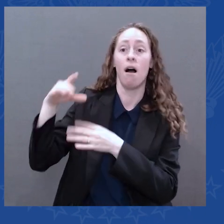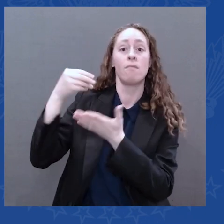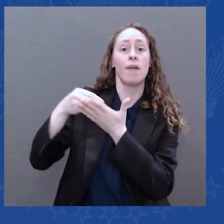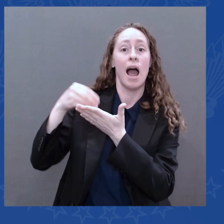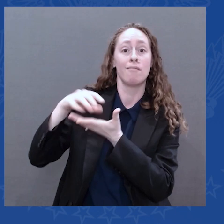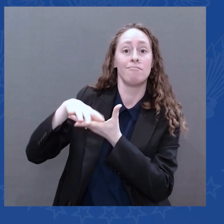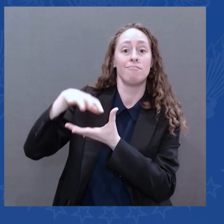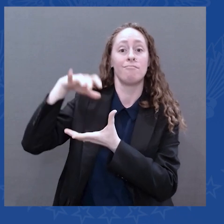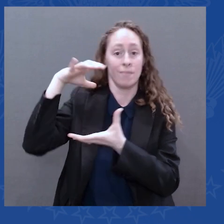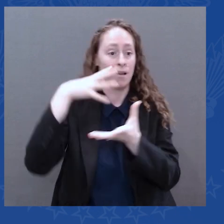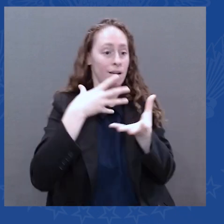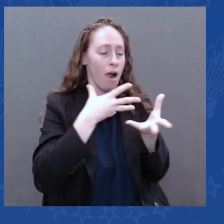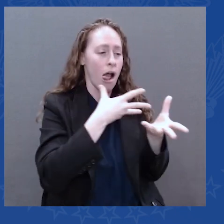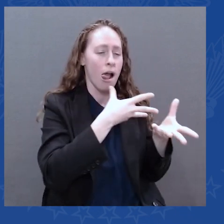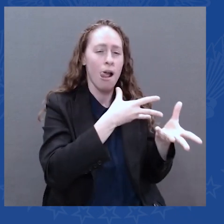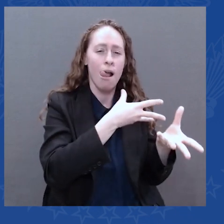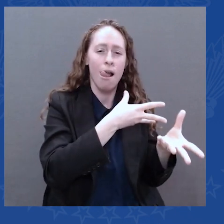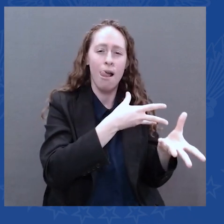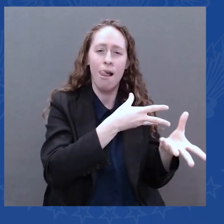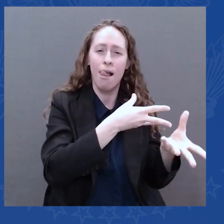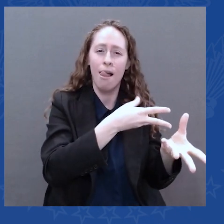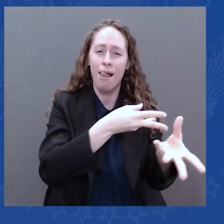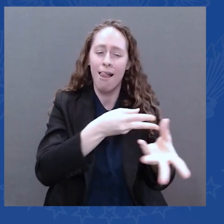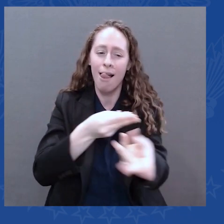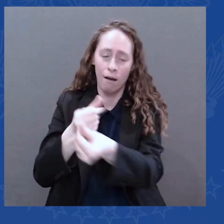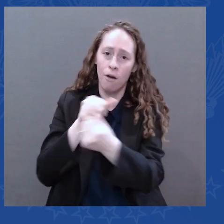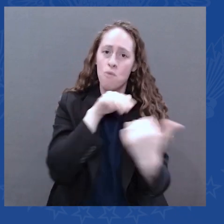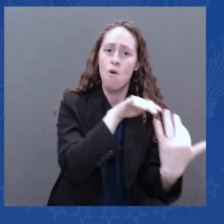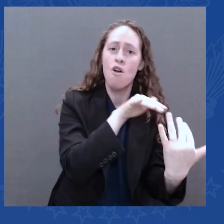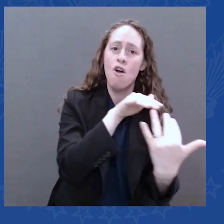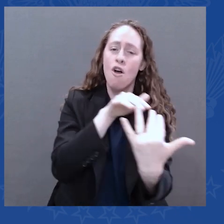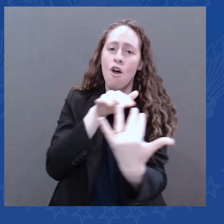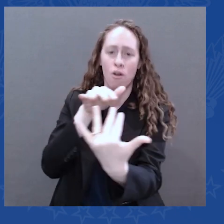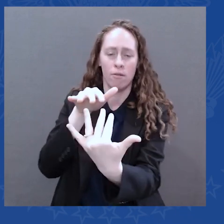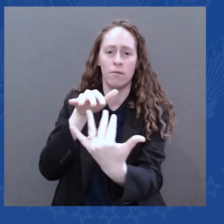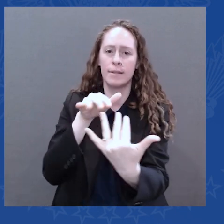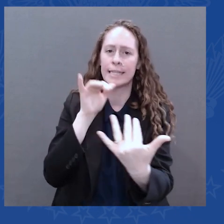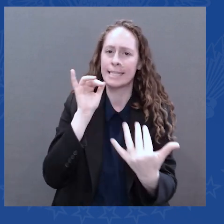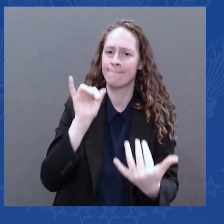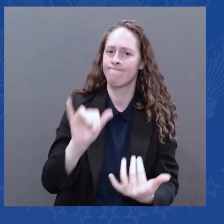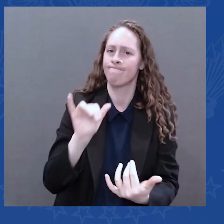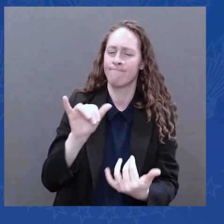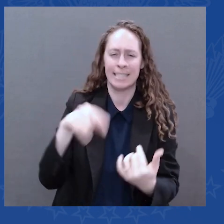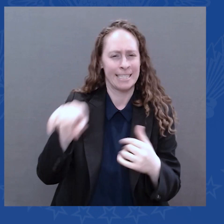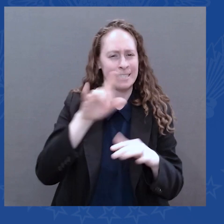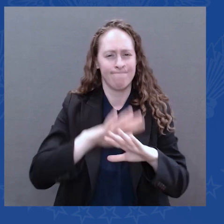all imports of Russian energy to make it clear that the American people would not be part of subsidizing